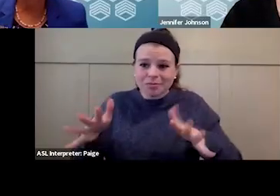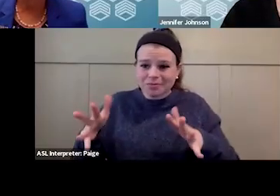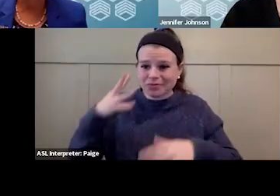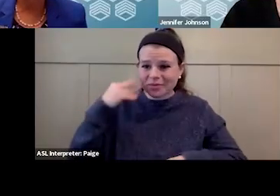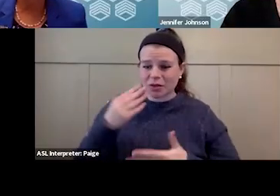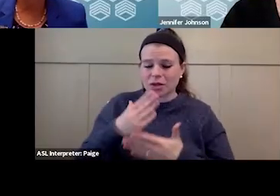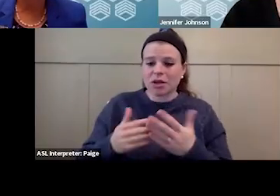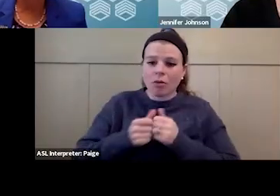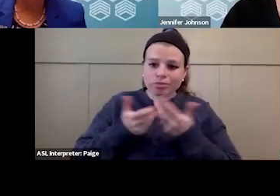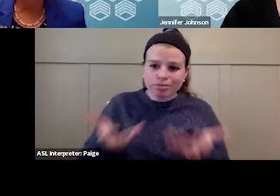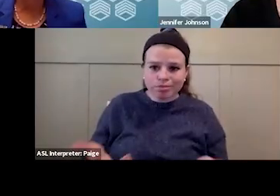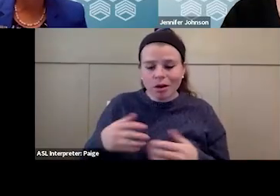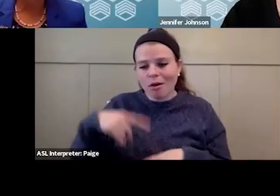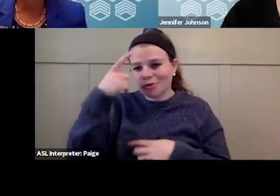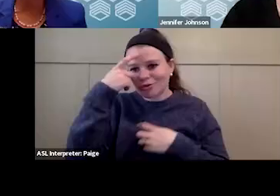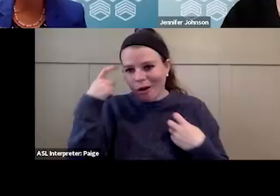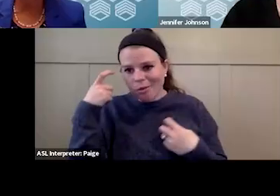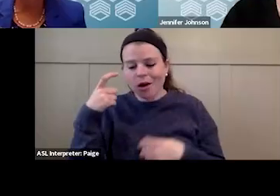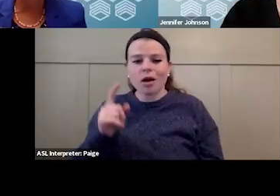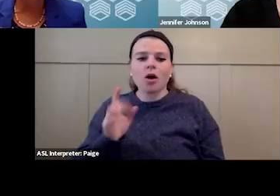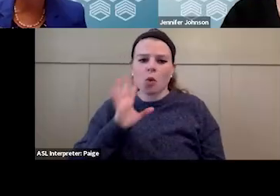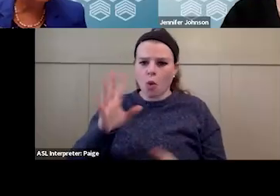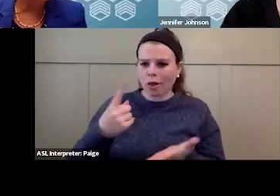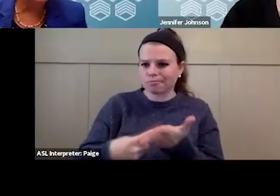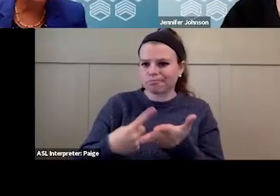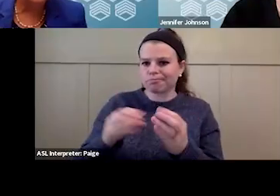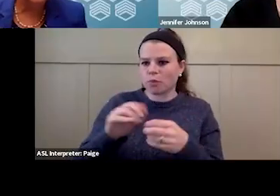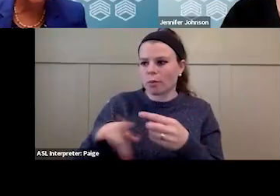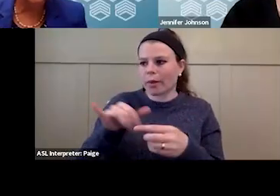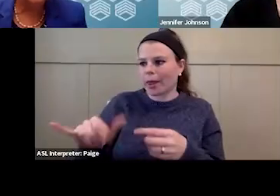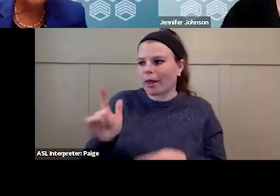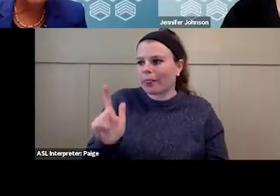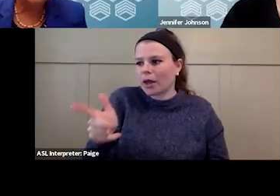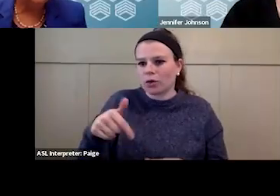some burnout, some trauma, and we're gonna be talking about that toward the end of this presentation today.